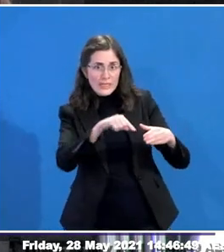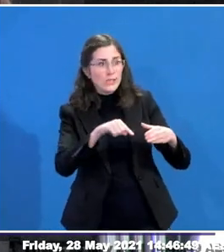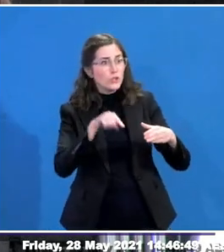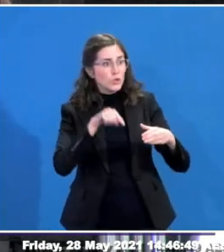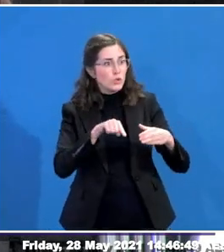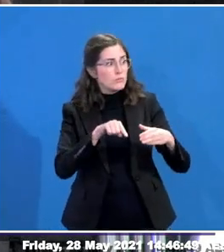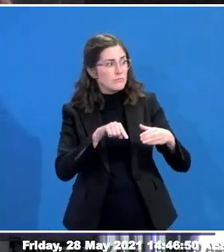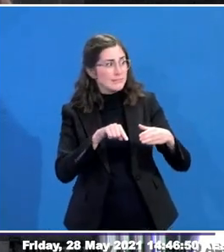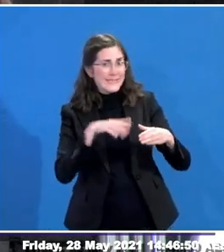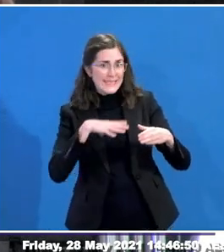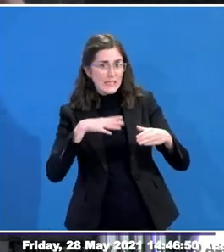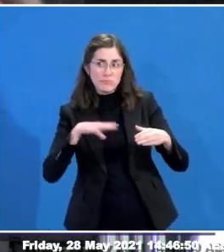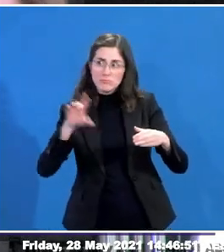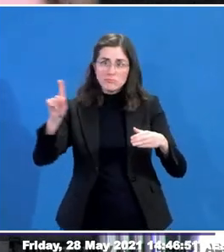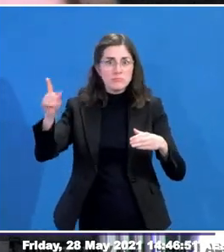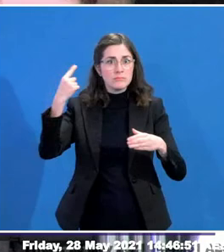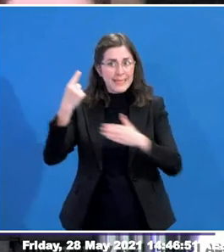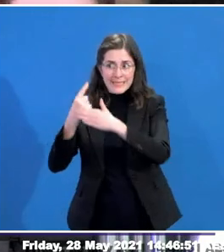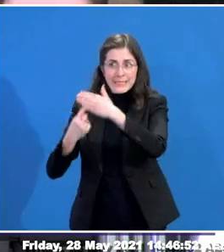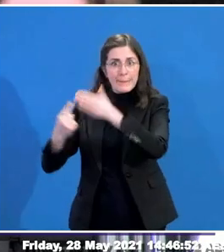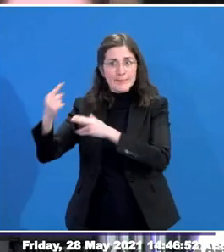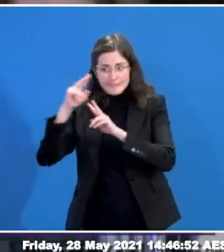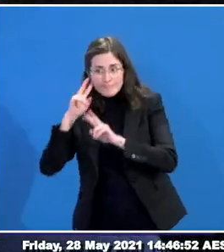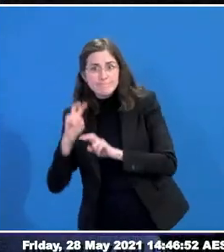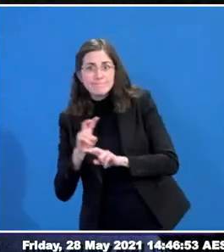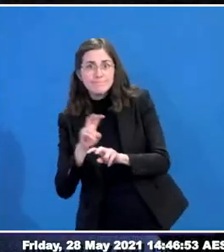investigation to be carried out in relation to that incident; is that right? Yes.